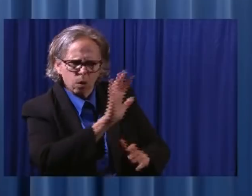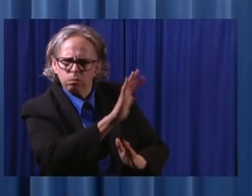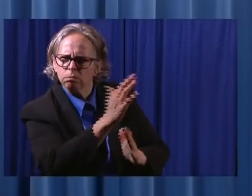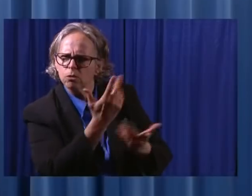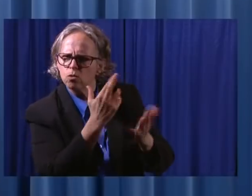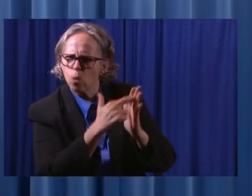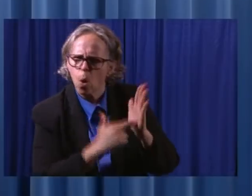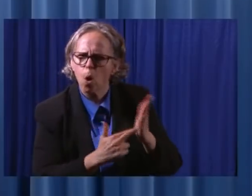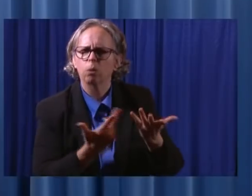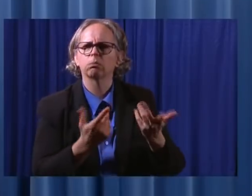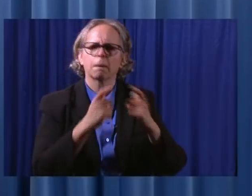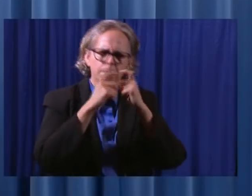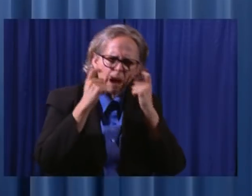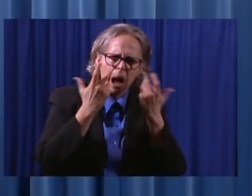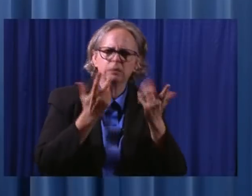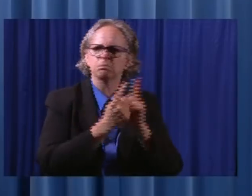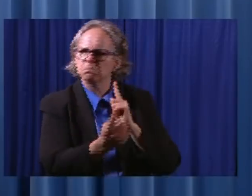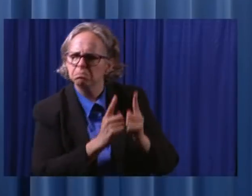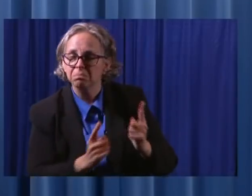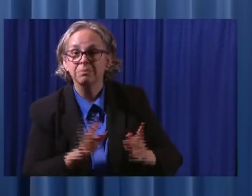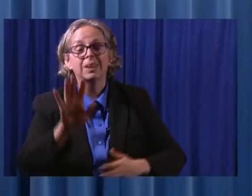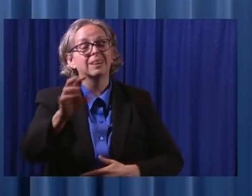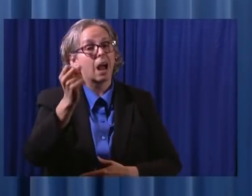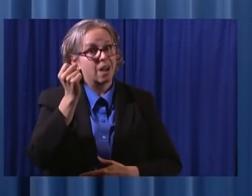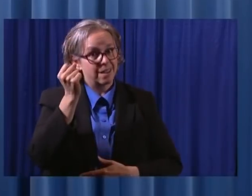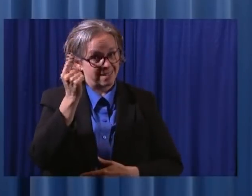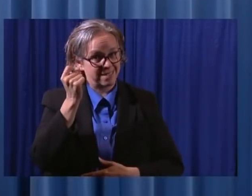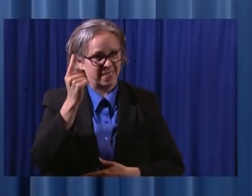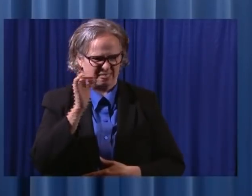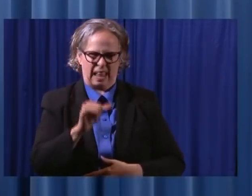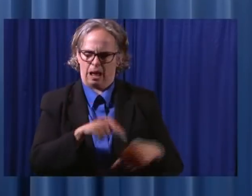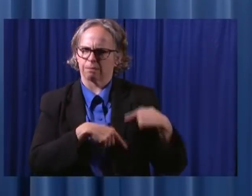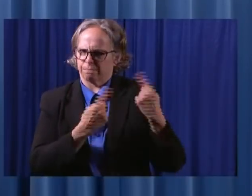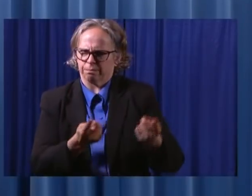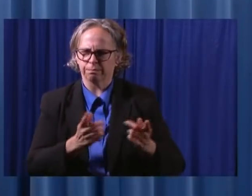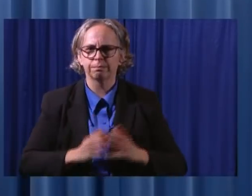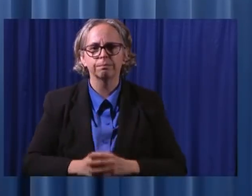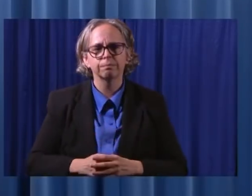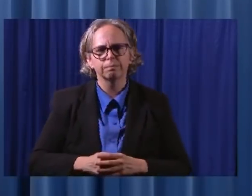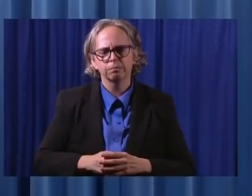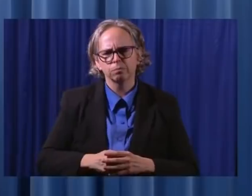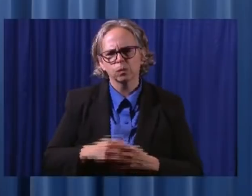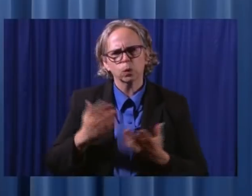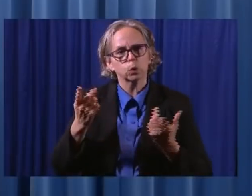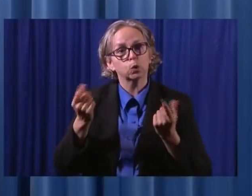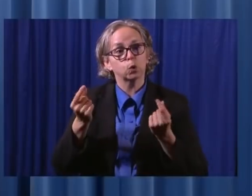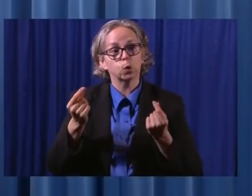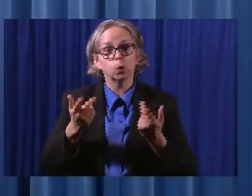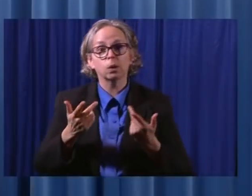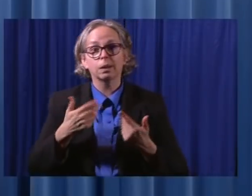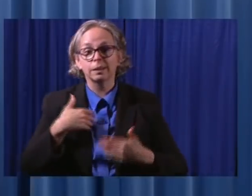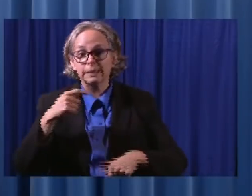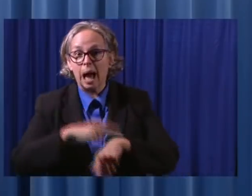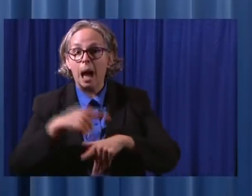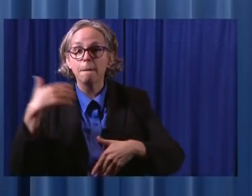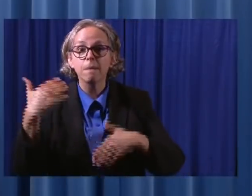A STRONG RECOMMENDATION. WHEN WE ARE WORKING WE NEED TO FOLLOW THE GUIDELINE TO WEAR A MASK.